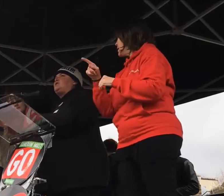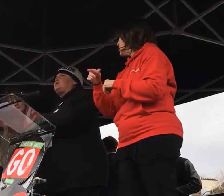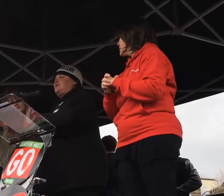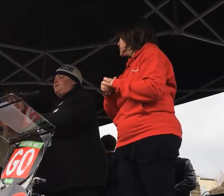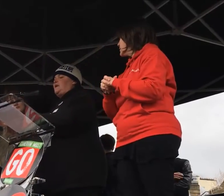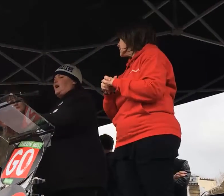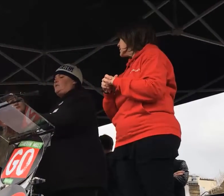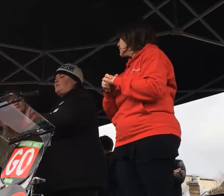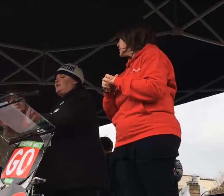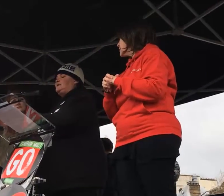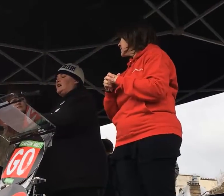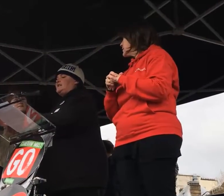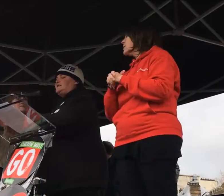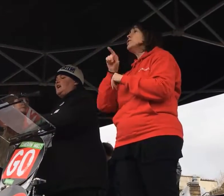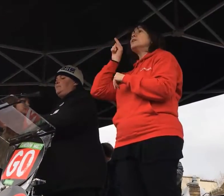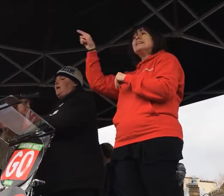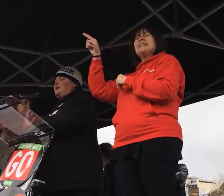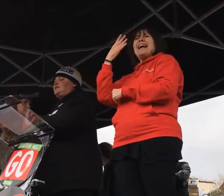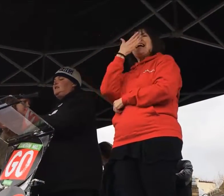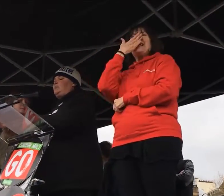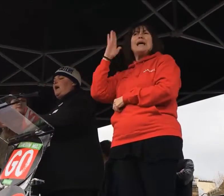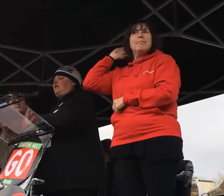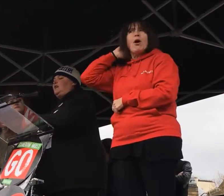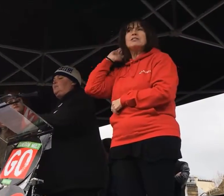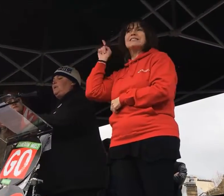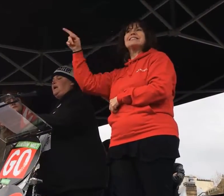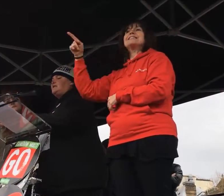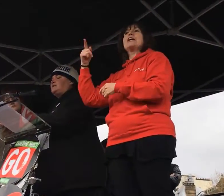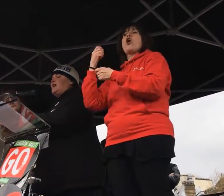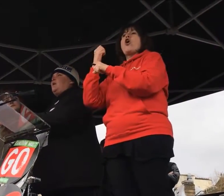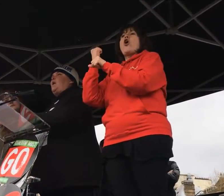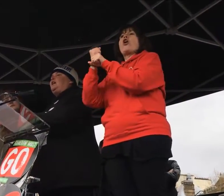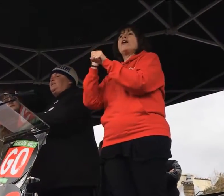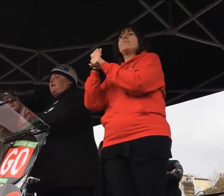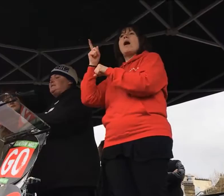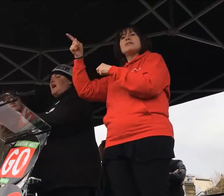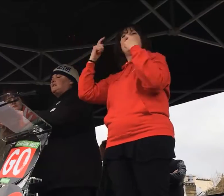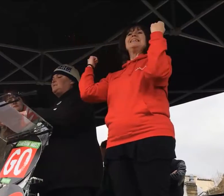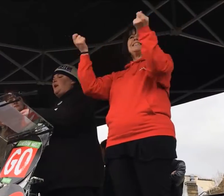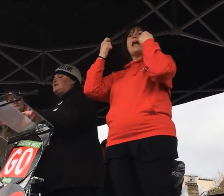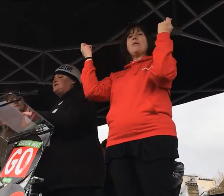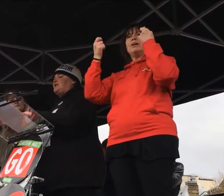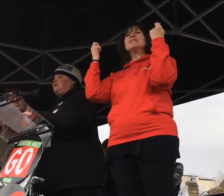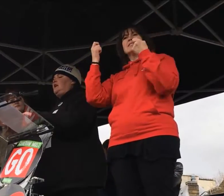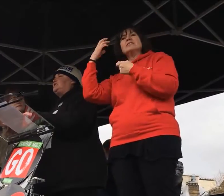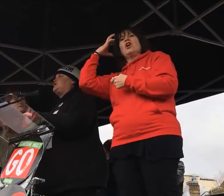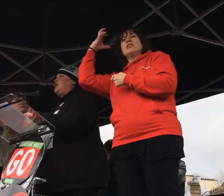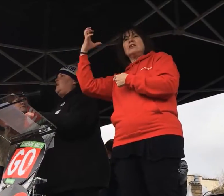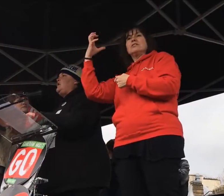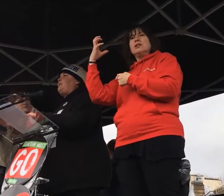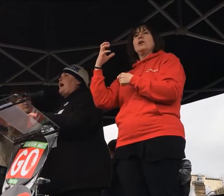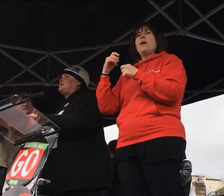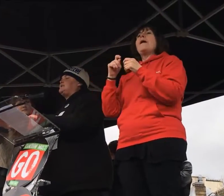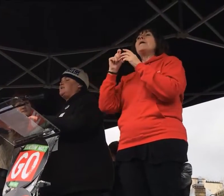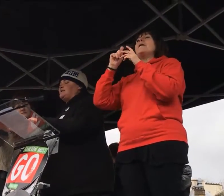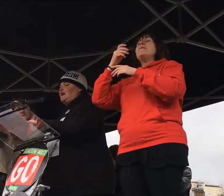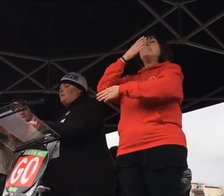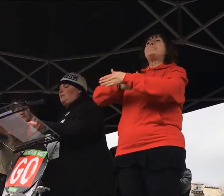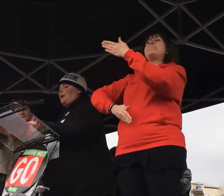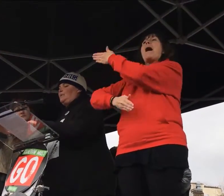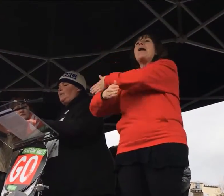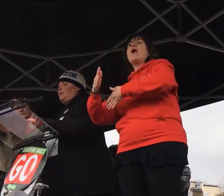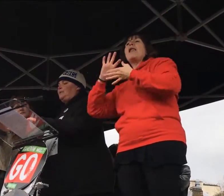celebrating the paralympics, while giving tax breaks to the rich, on the backs of disabled